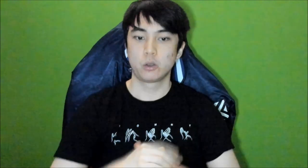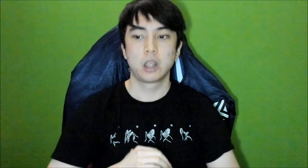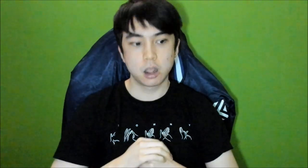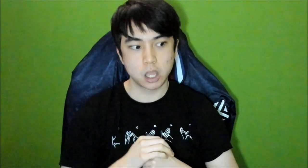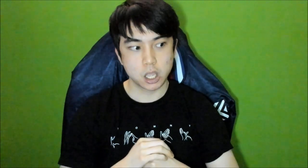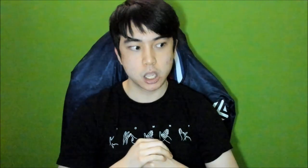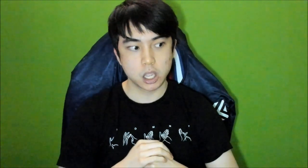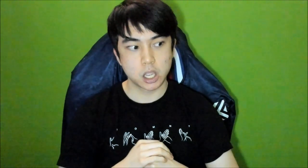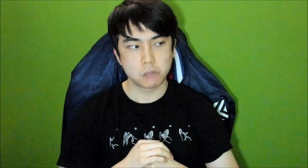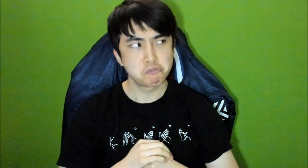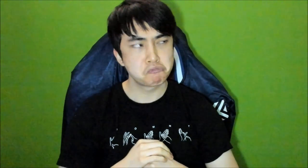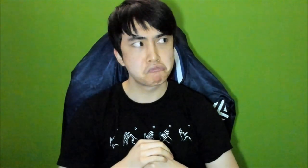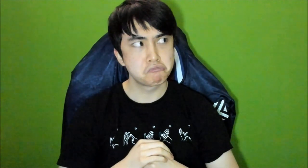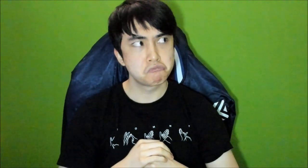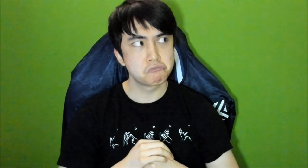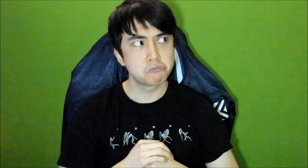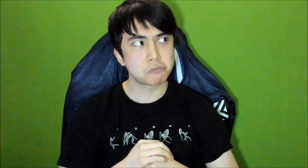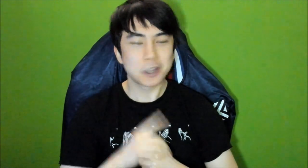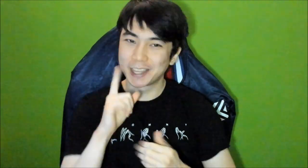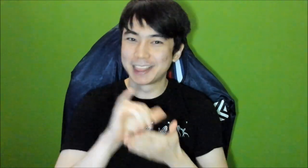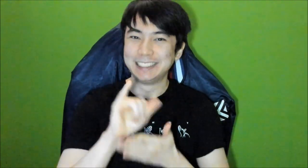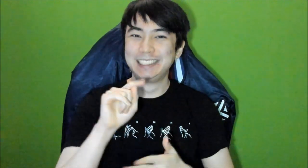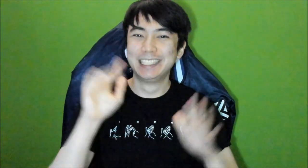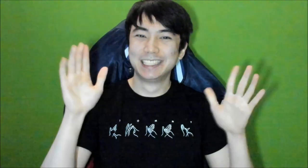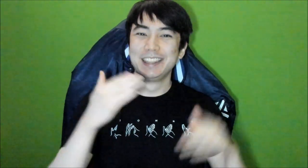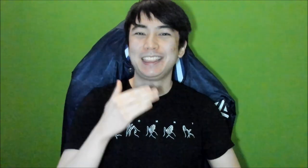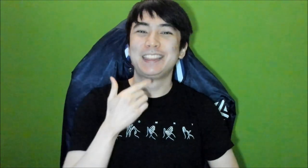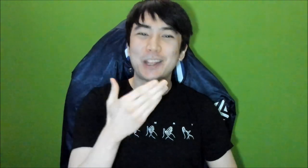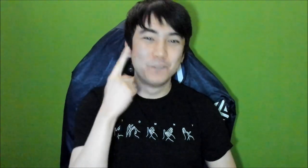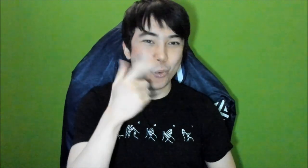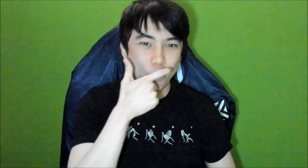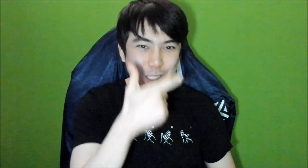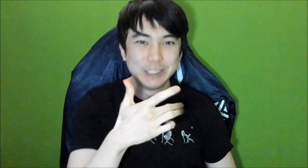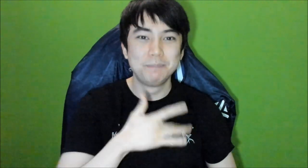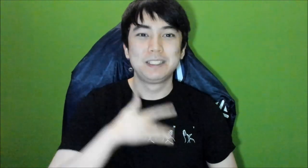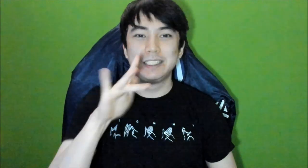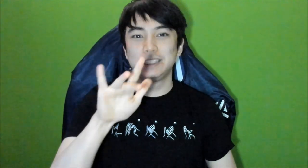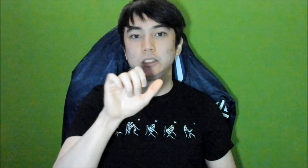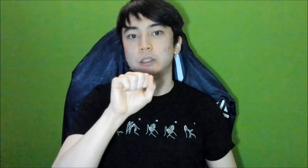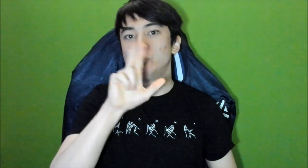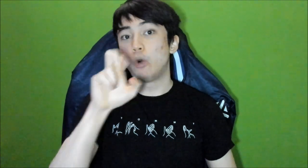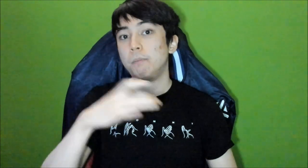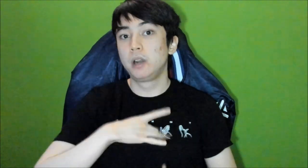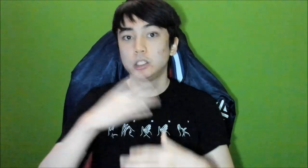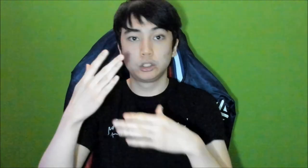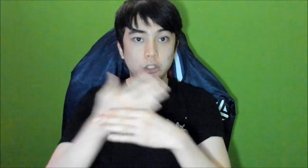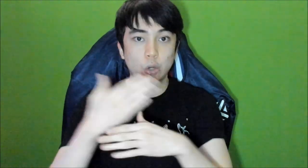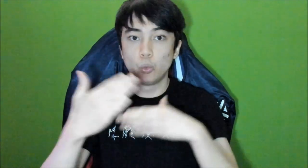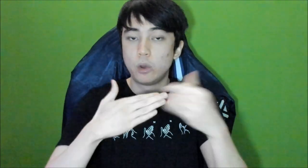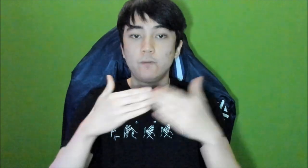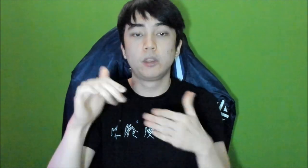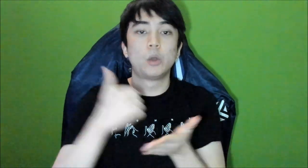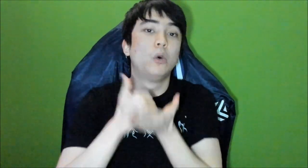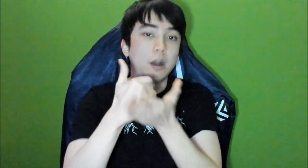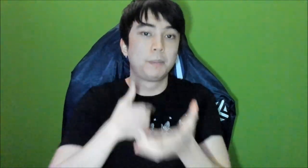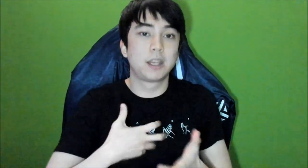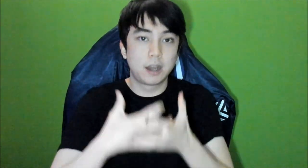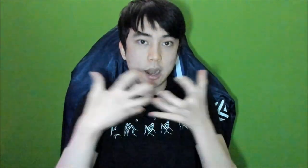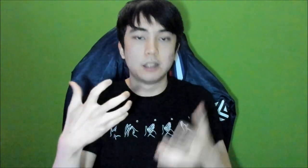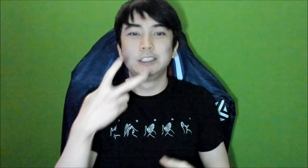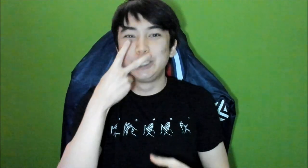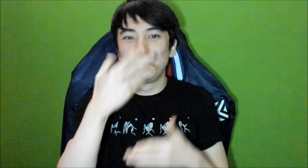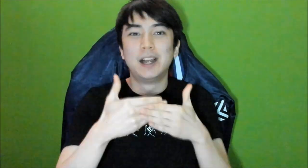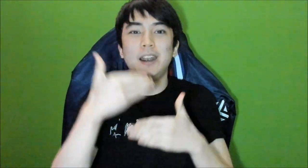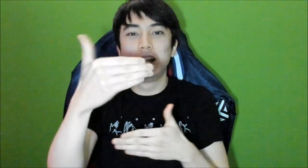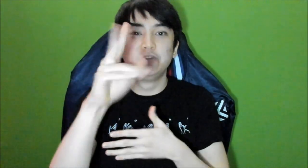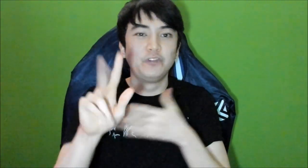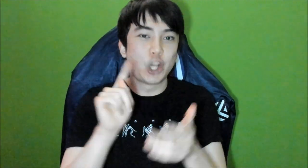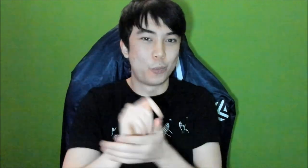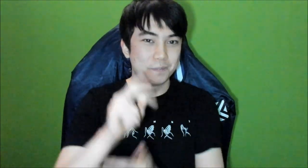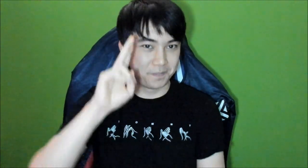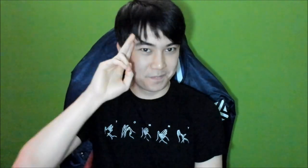I think that's it. Thank you for watching. Please click Subscribe, Like, Share, or whatever that will help me a lot. See you in the next video